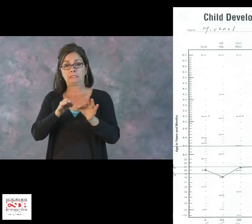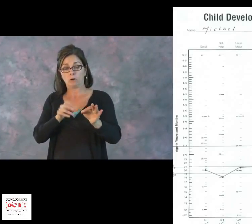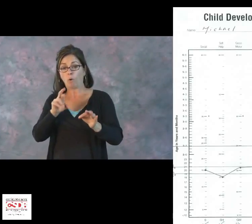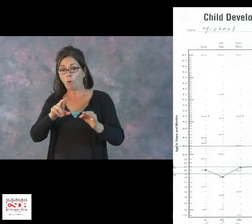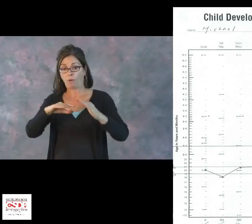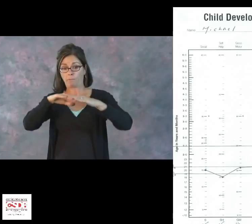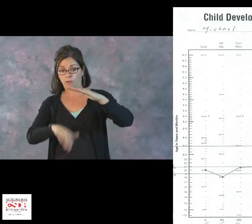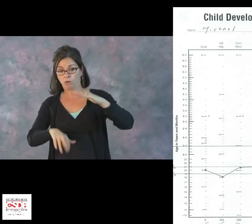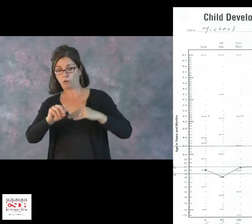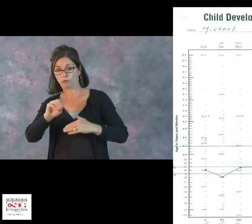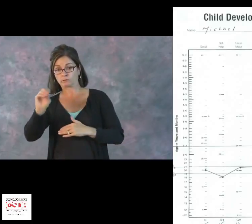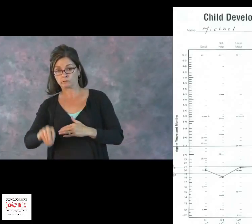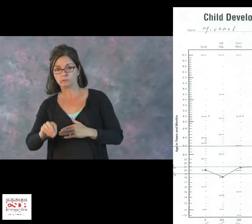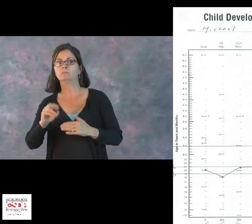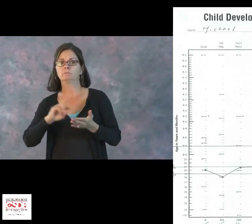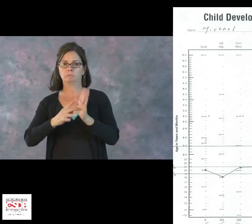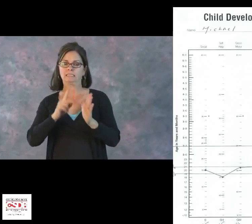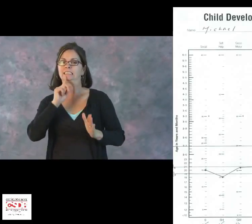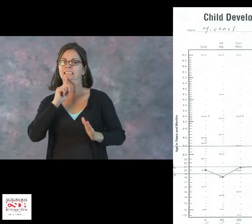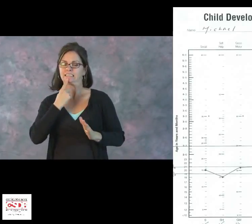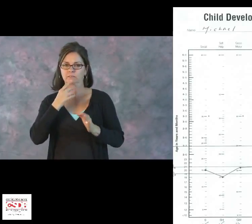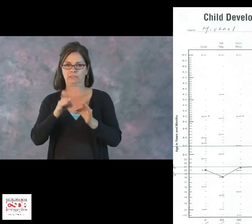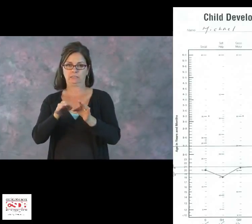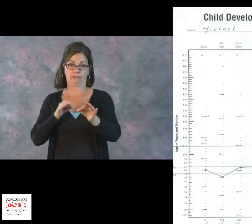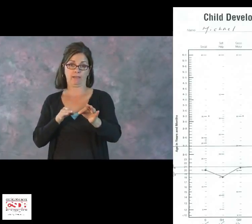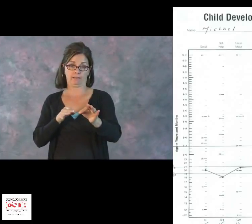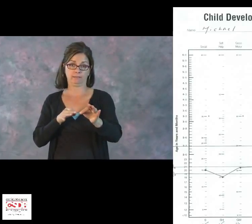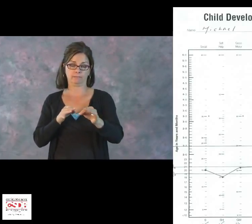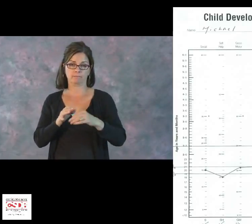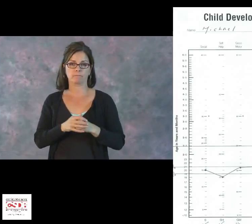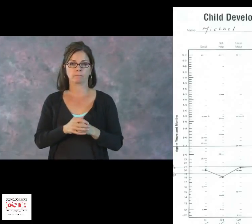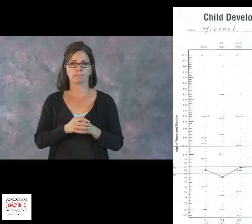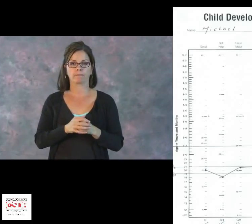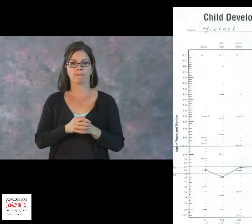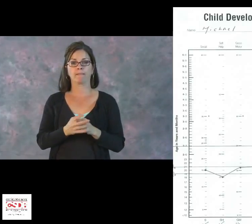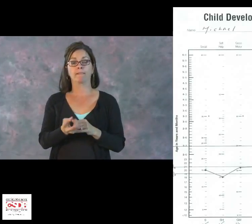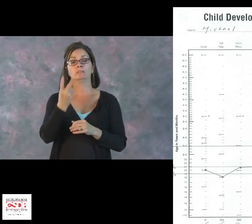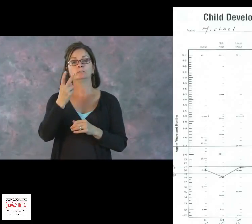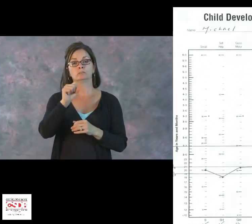meaning that they are a significant delay. The two subtests, that appear to be